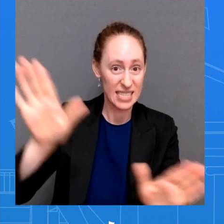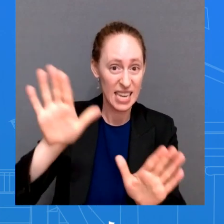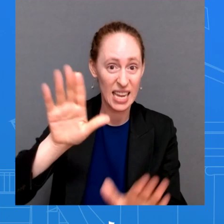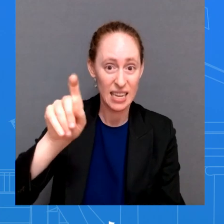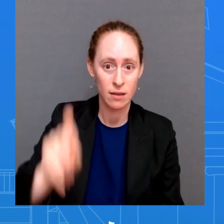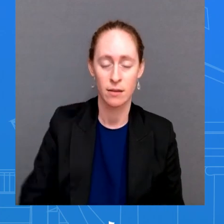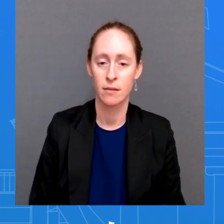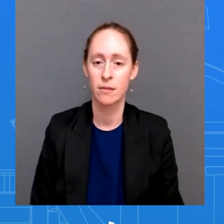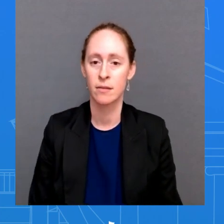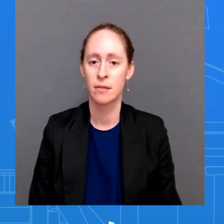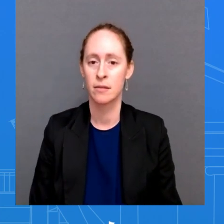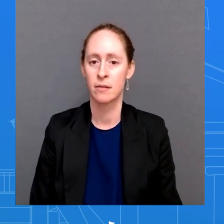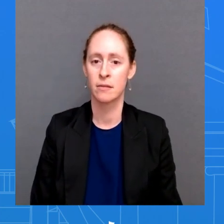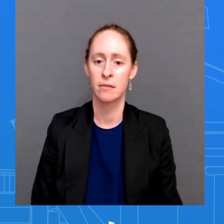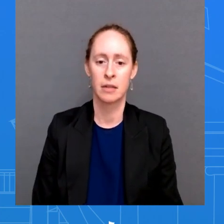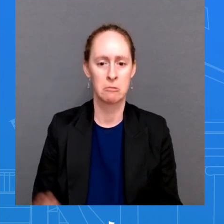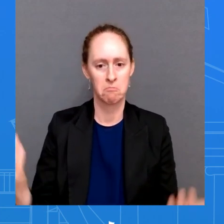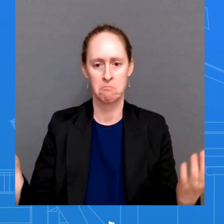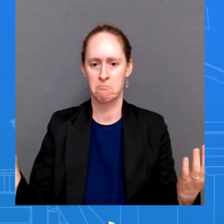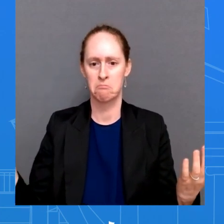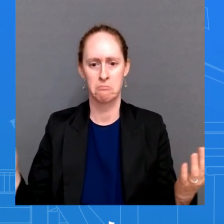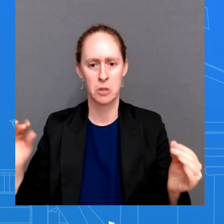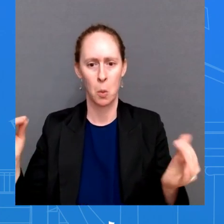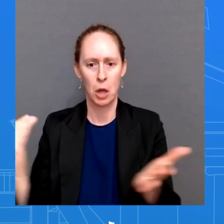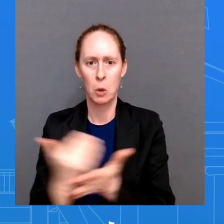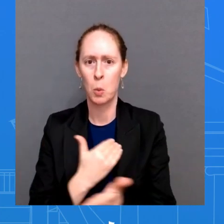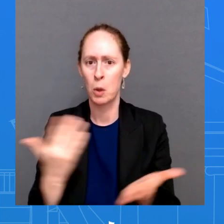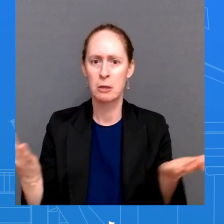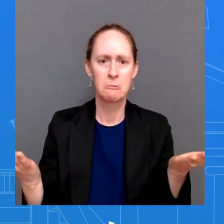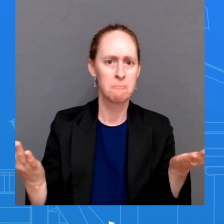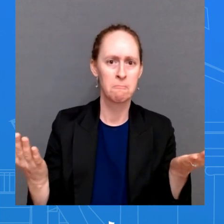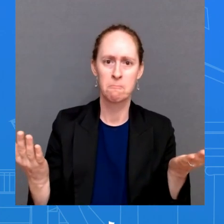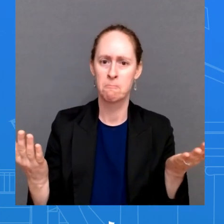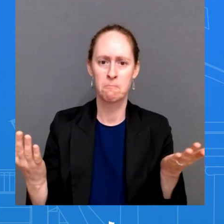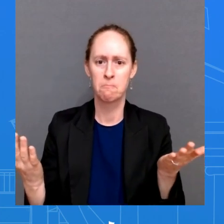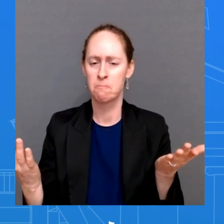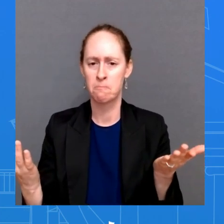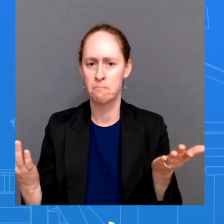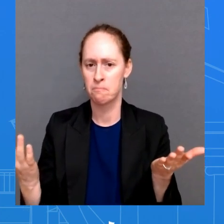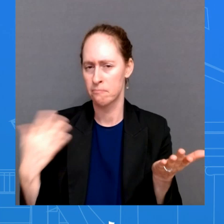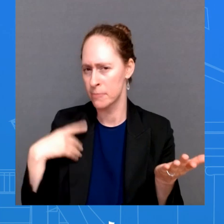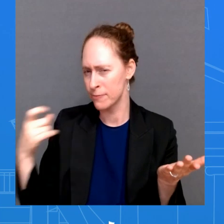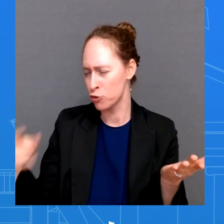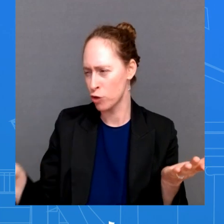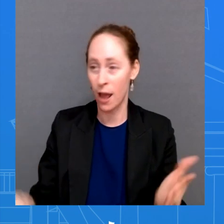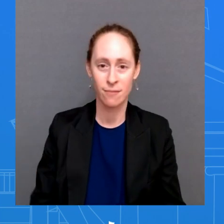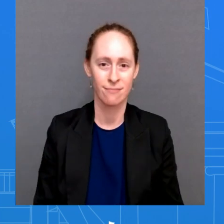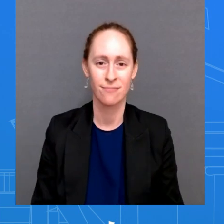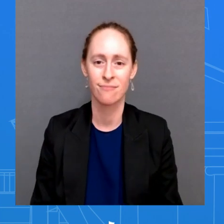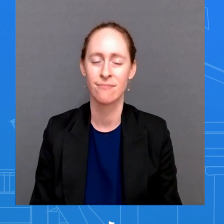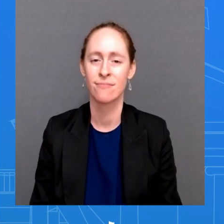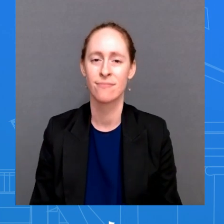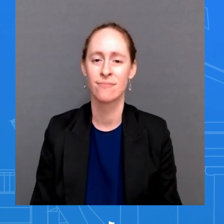Ms. Jean-Pierre: We're not -- we're not here yet. I would have to get back to you on that. The Press: Can I change the subject, please? Ms. Jean-Pierre: Go ahead. I'll come to the back. The Press: Thank you.